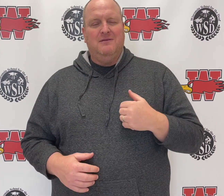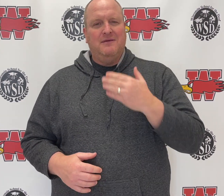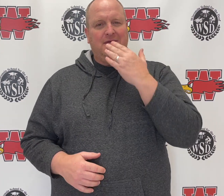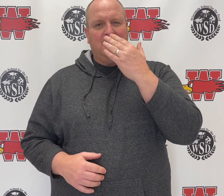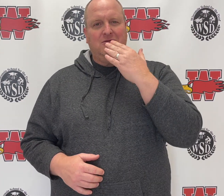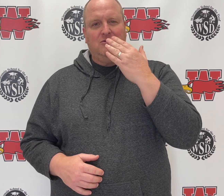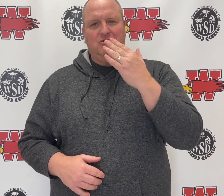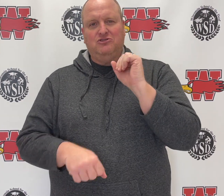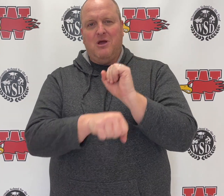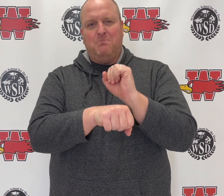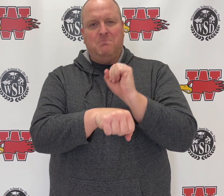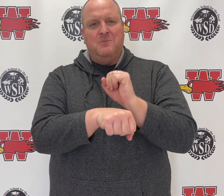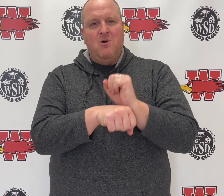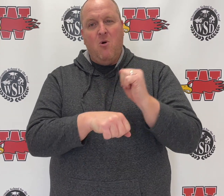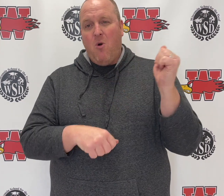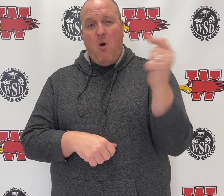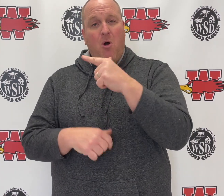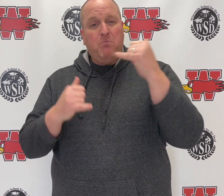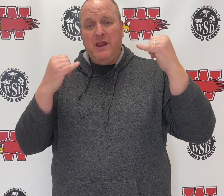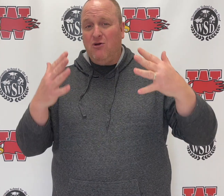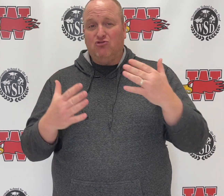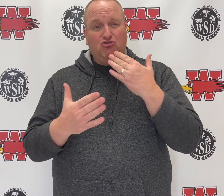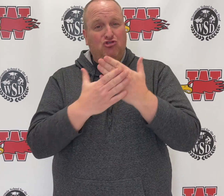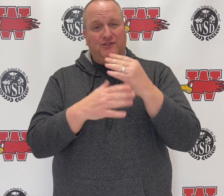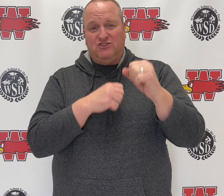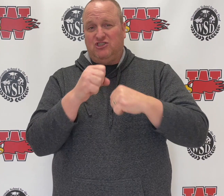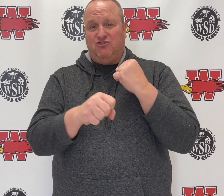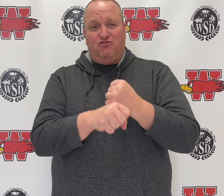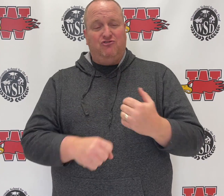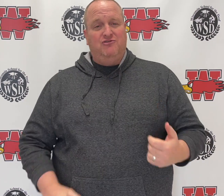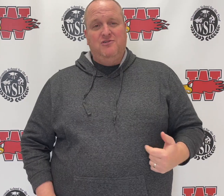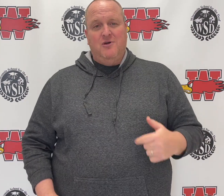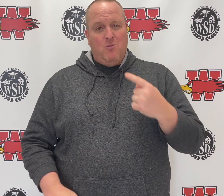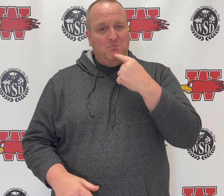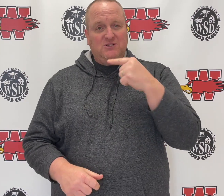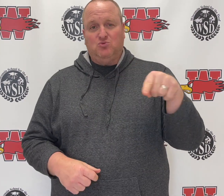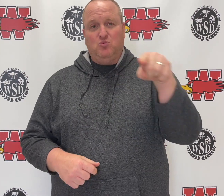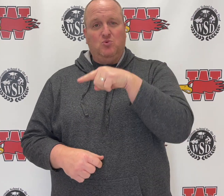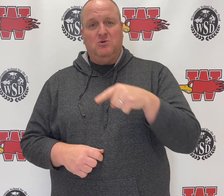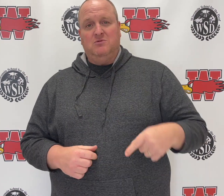So thank you, and good job! And to all the players, you did good this year. I'll miss all of you.